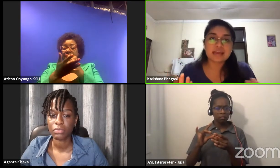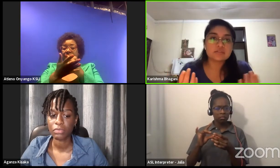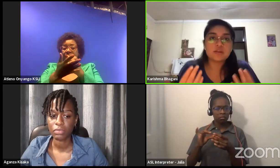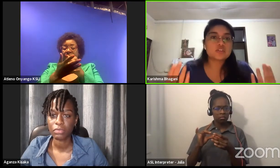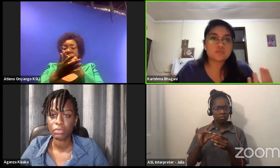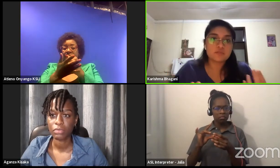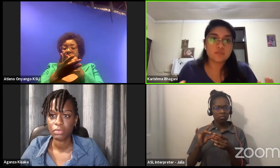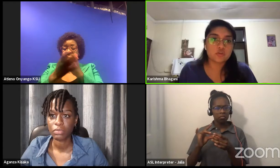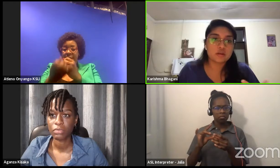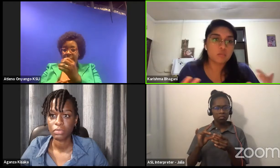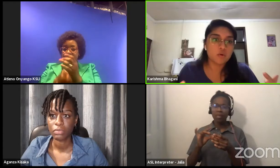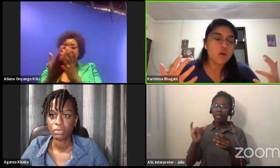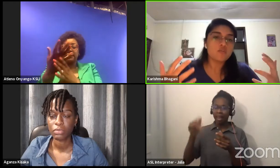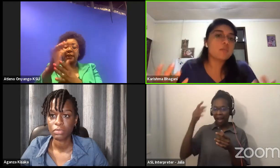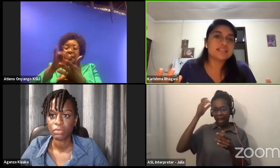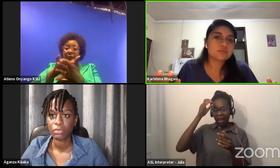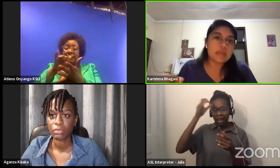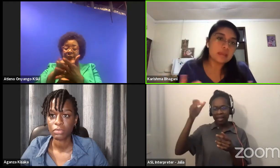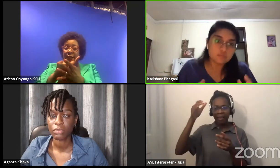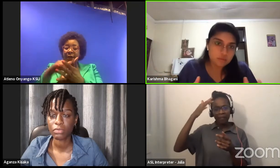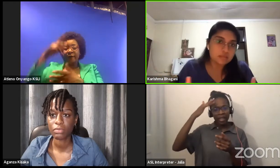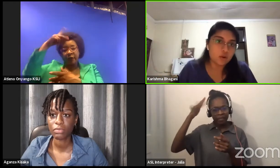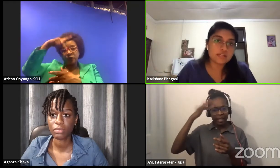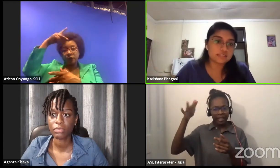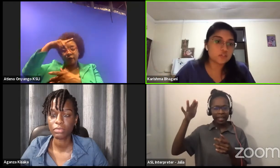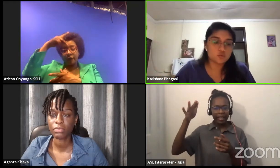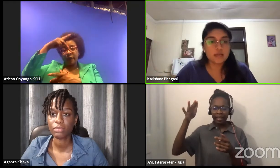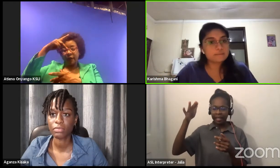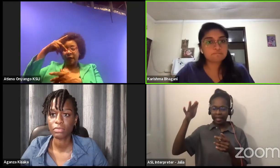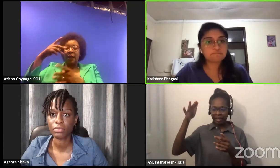that philosophy for you in a more robust way in the context that you work?